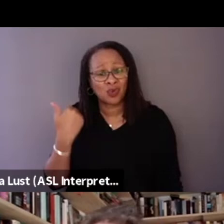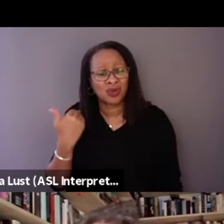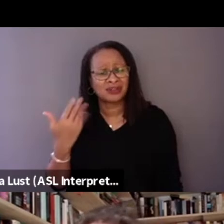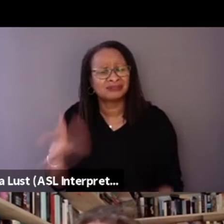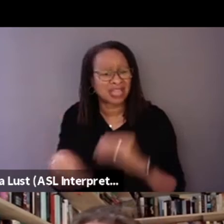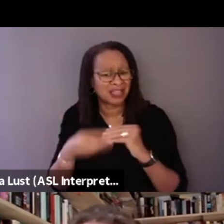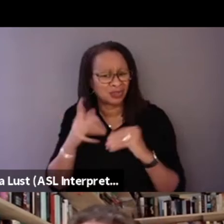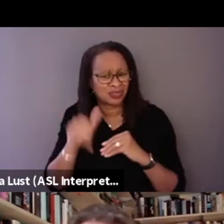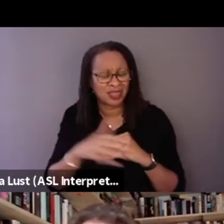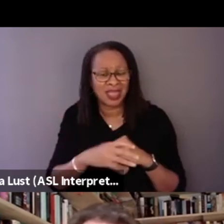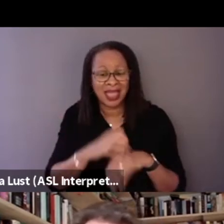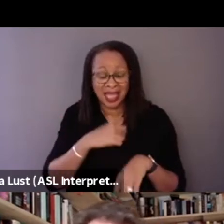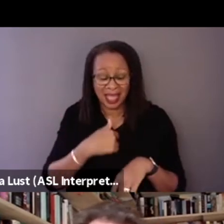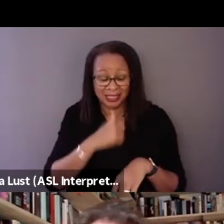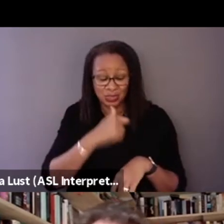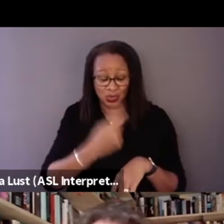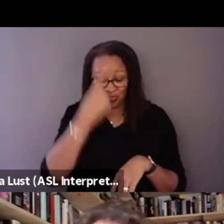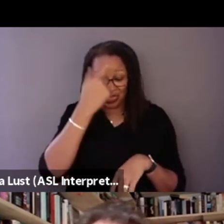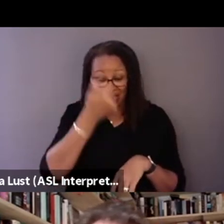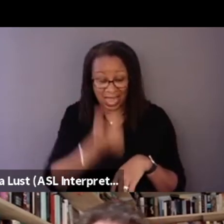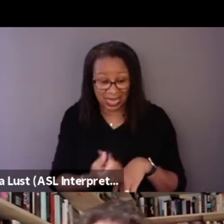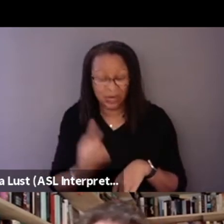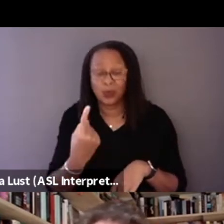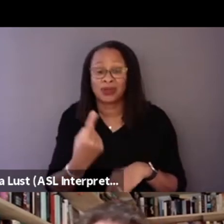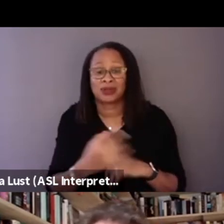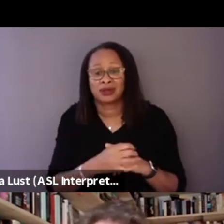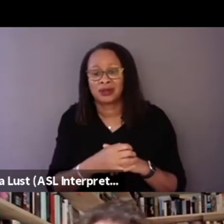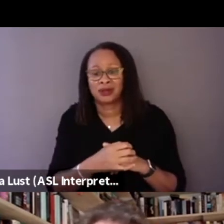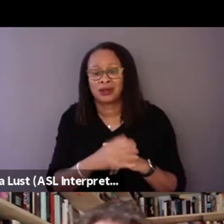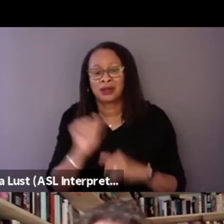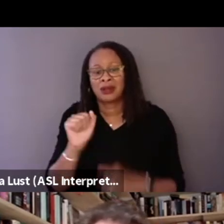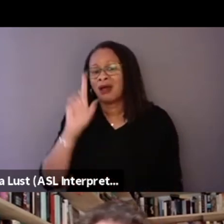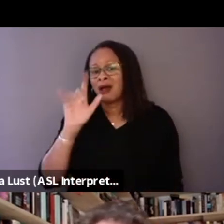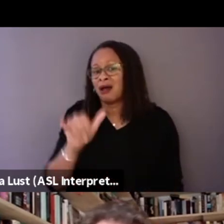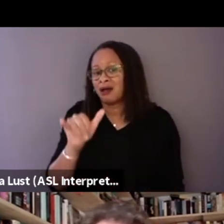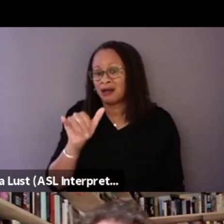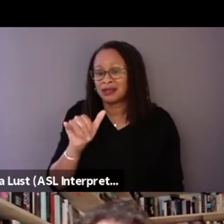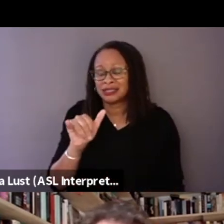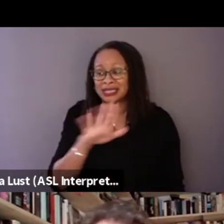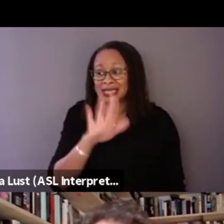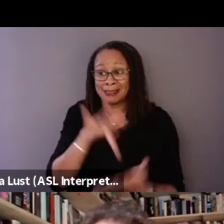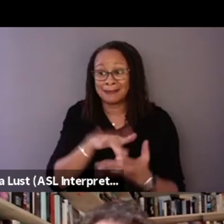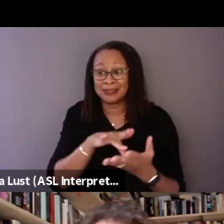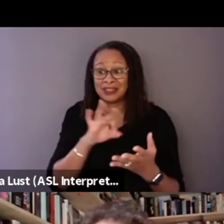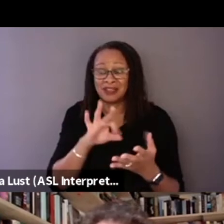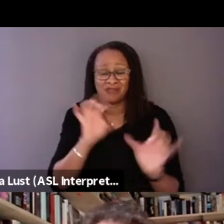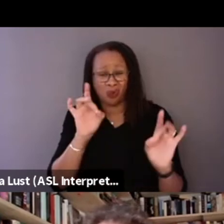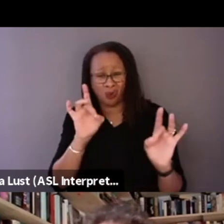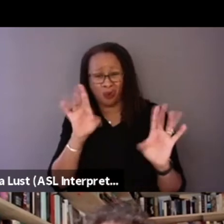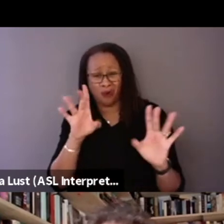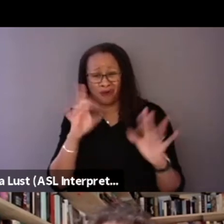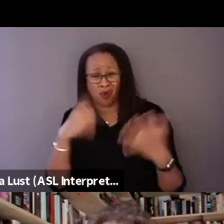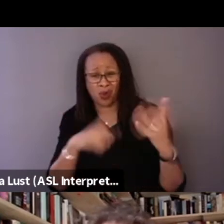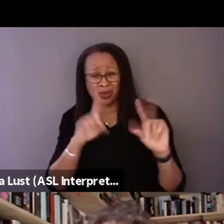I don't think anybody, Ady in the midst of the horror of what he is going through